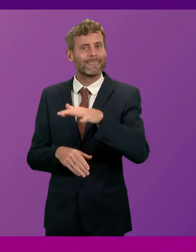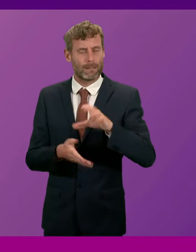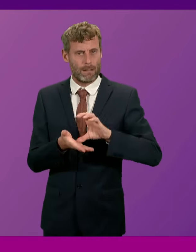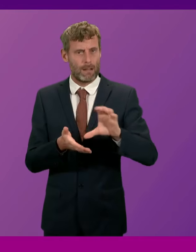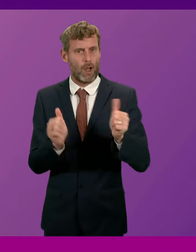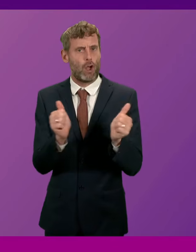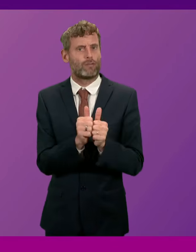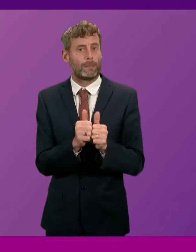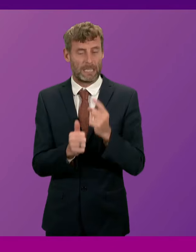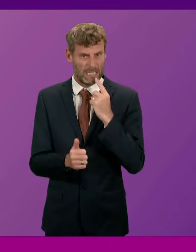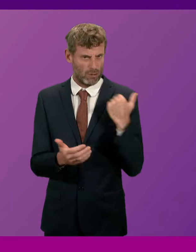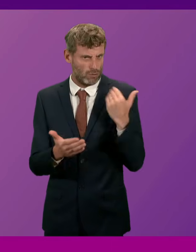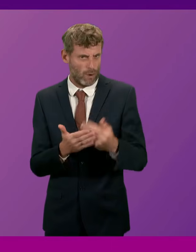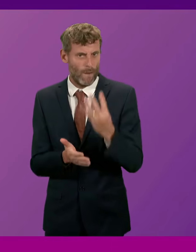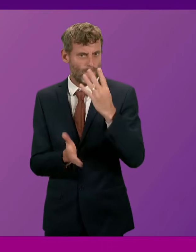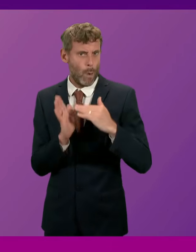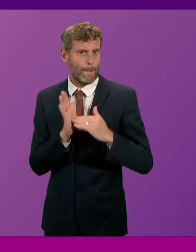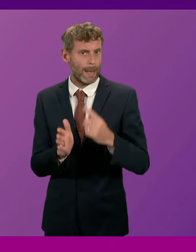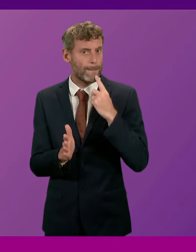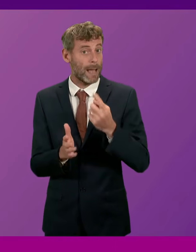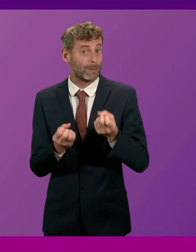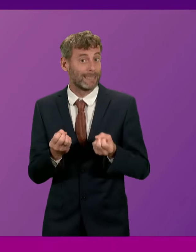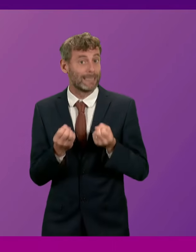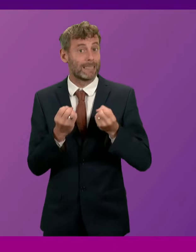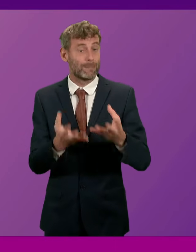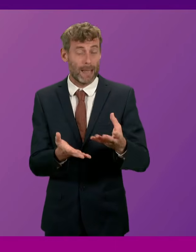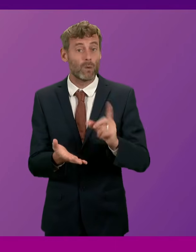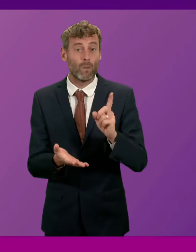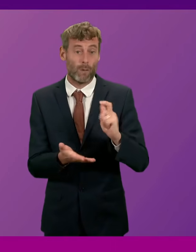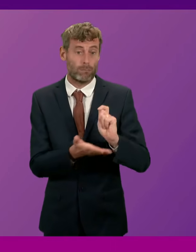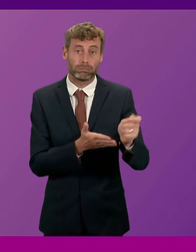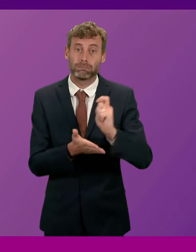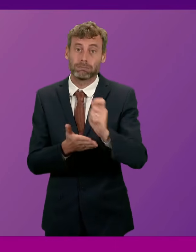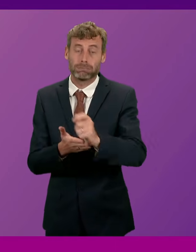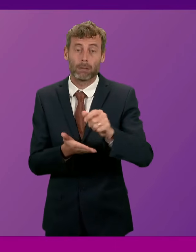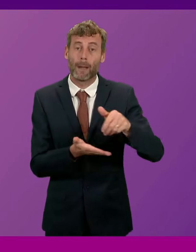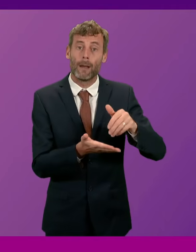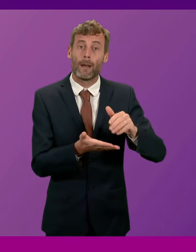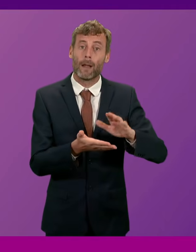£4 million of public money was spent on public sector pay-offs in 2023-24.